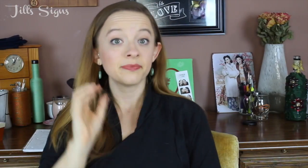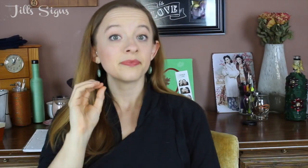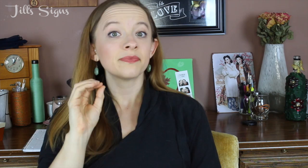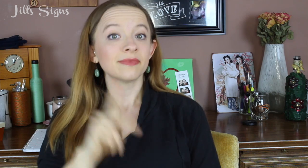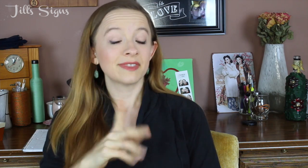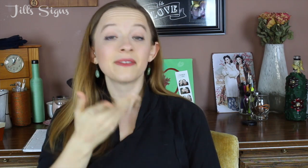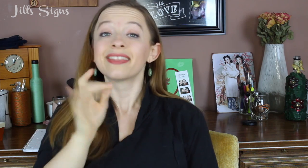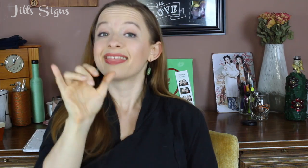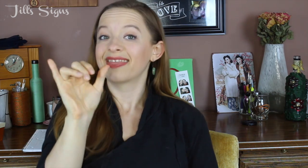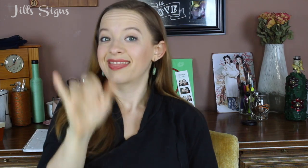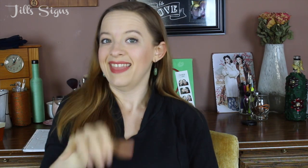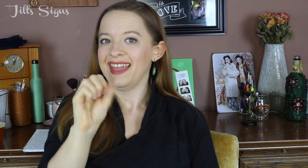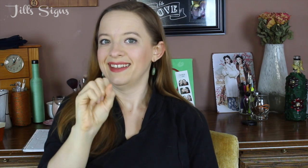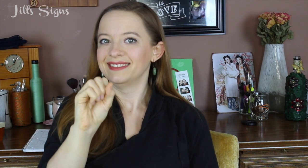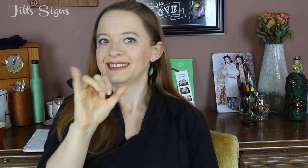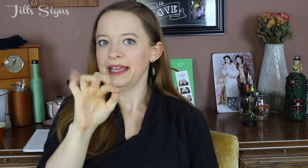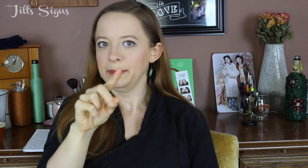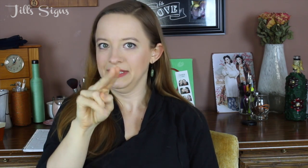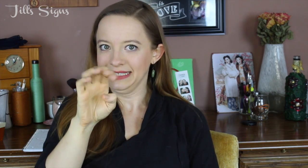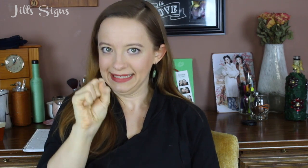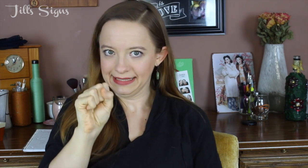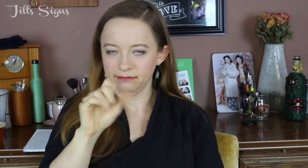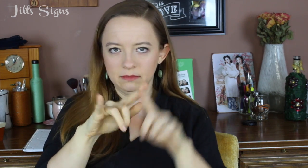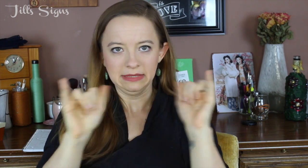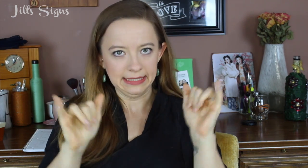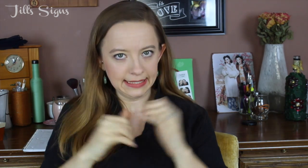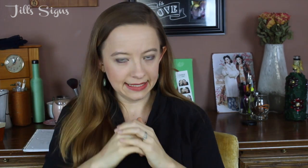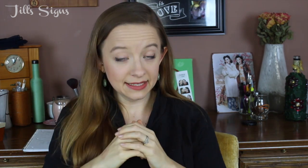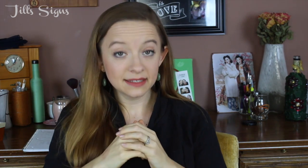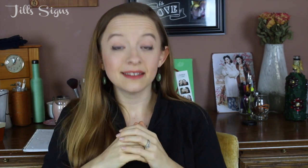Ok so that was simultaneous